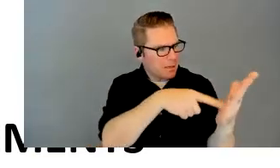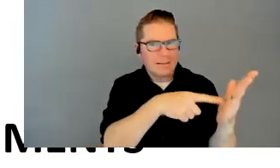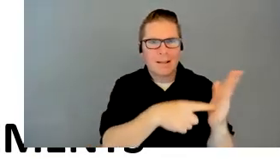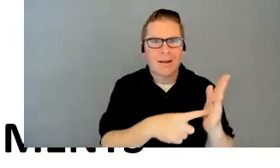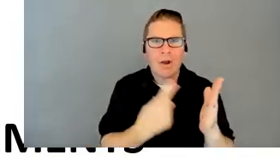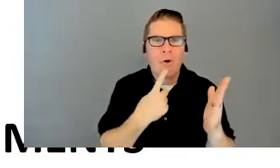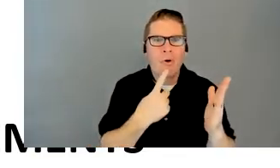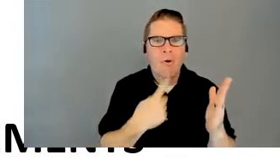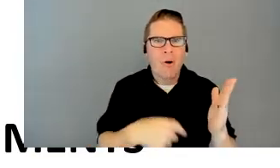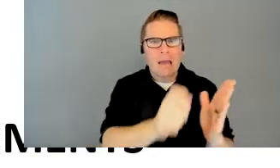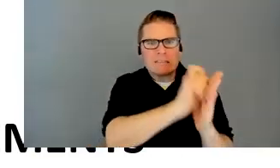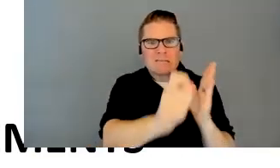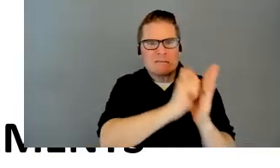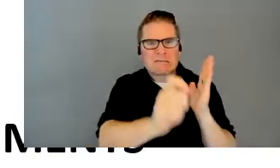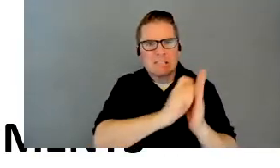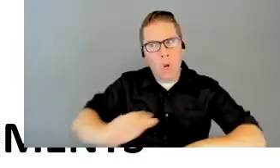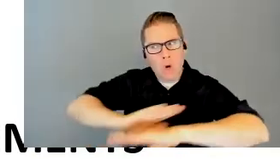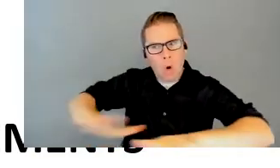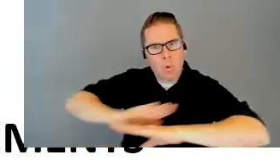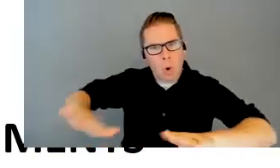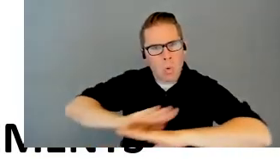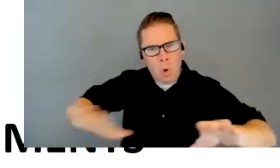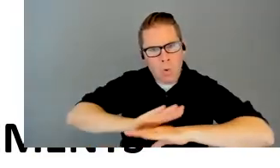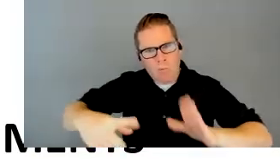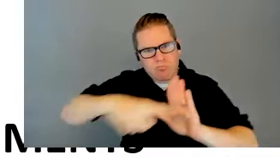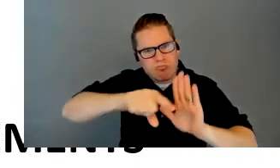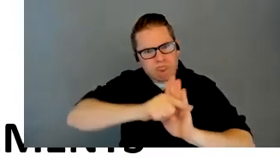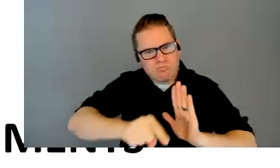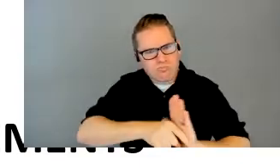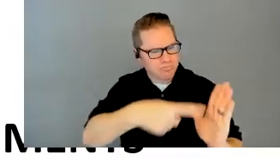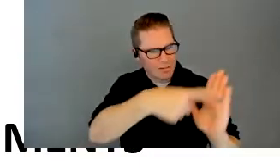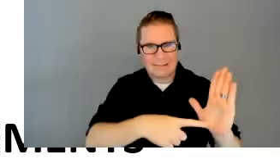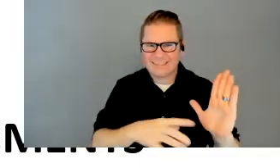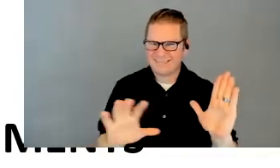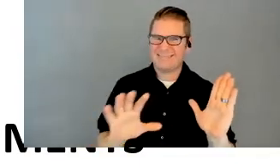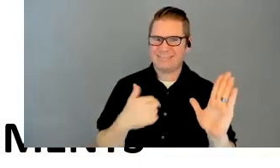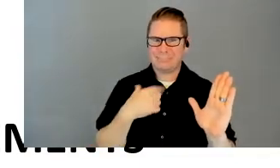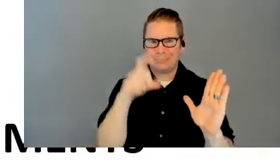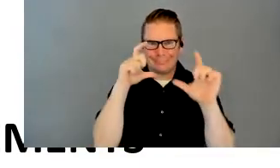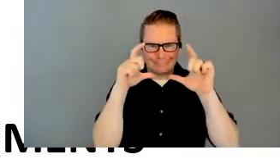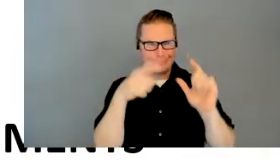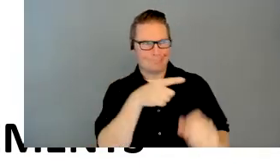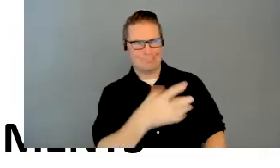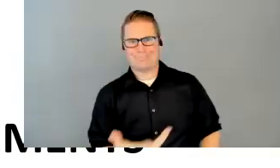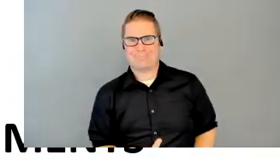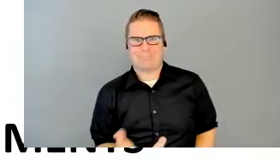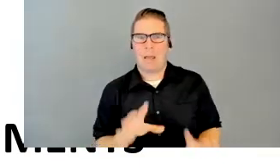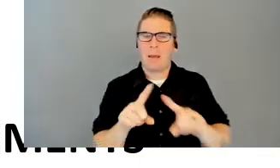so embarrassed but phrase it in a positive. These are the expectations. And I can't tell you how many times.